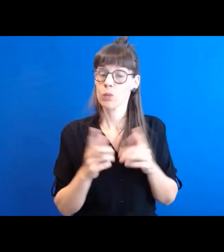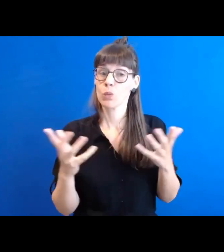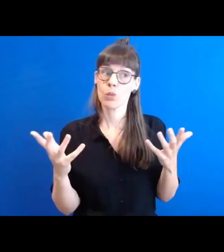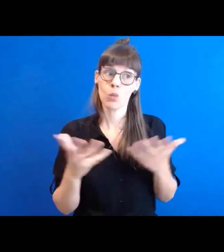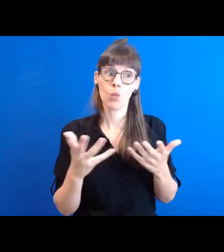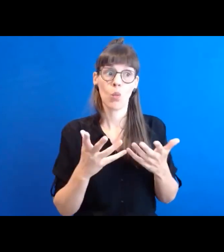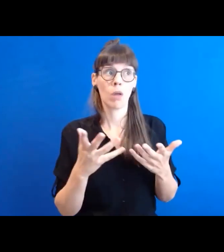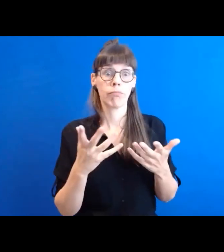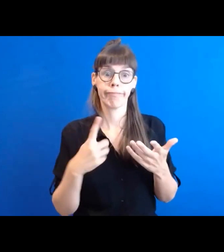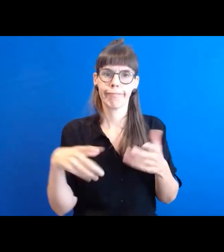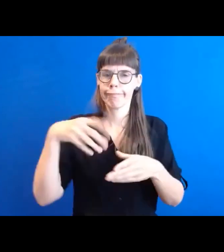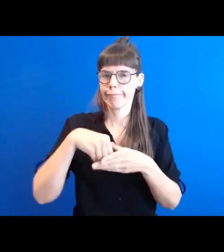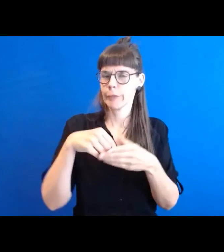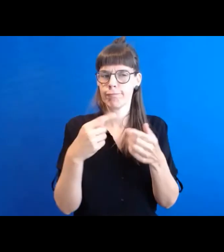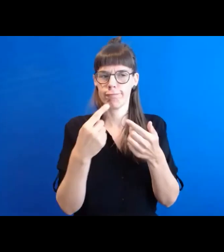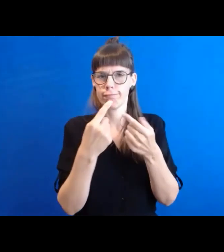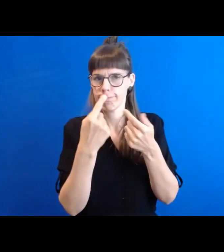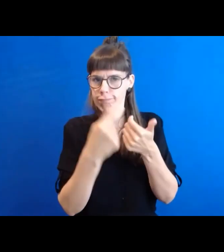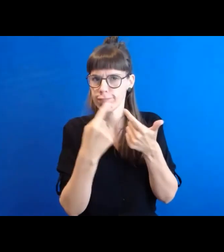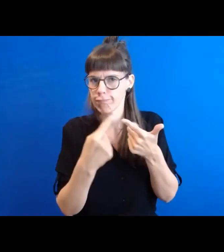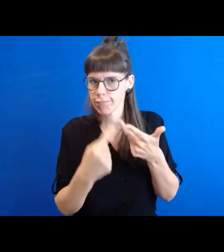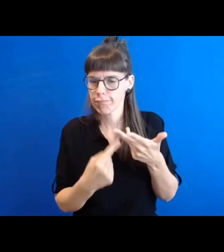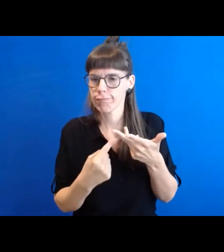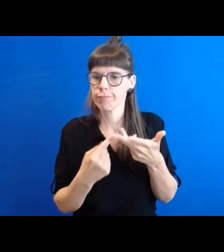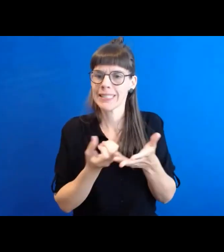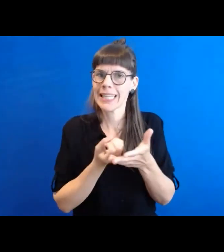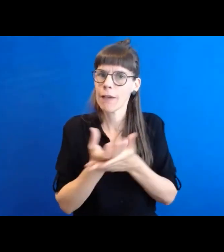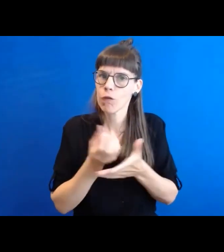context. We have also been able to include